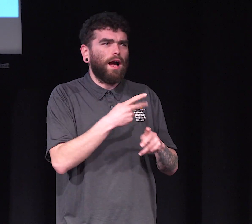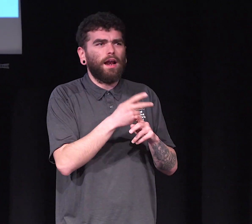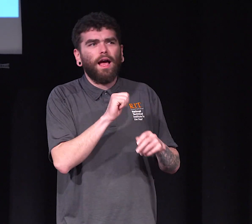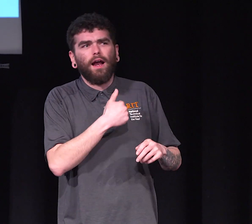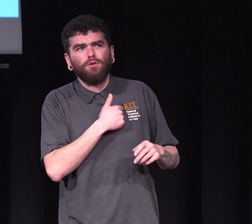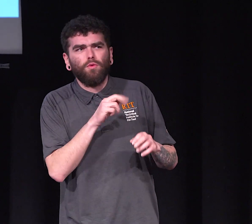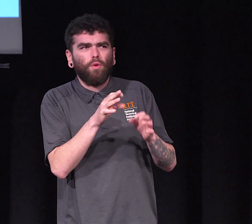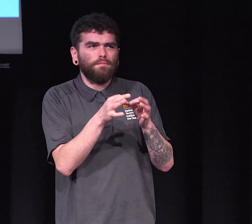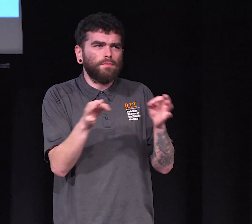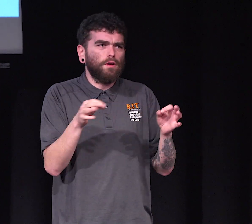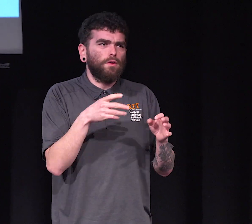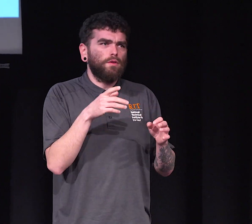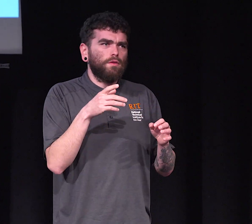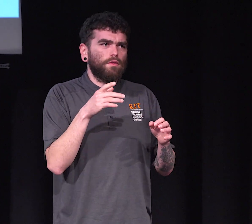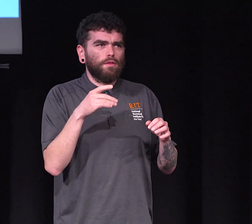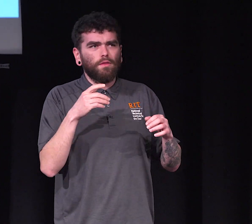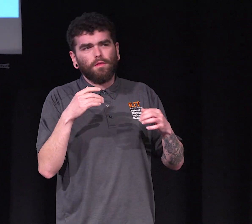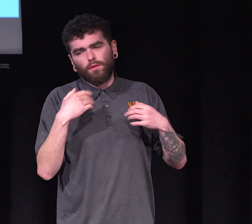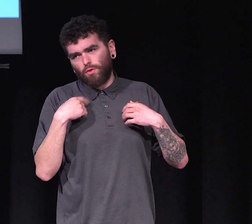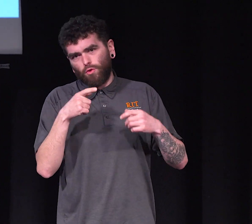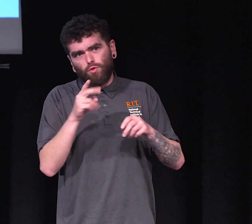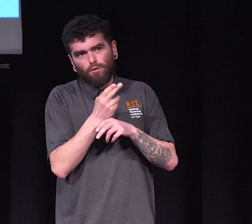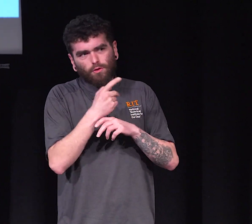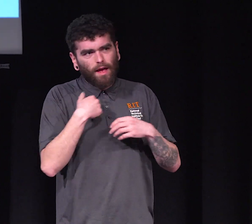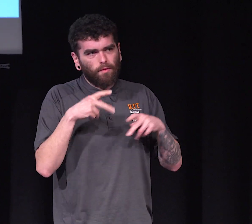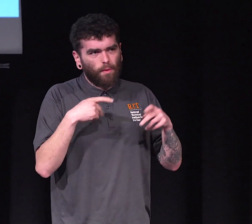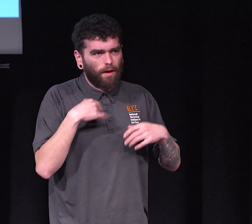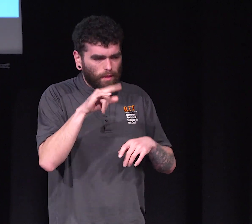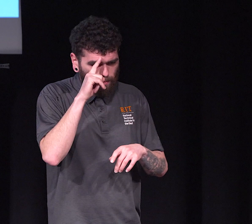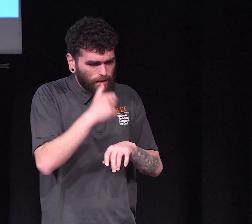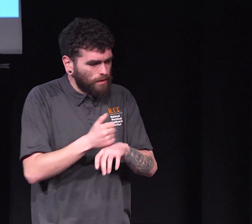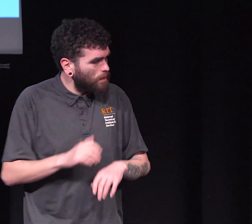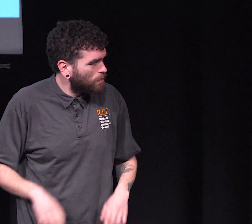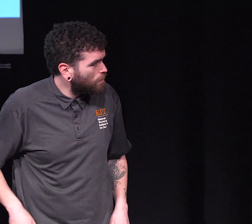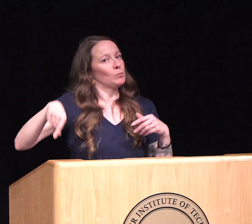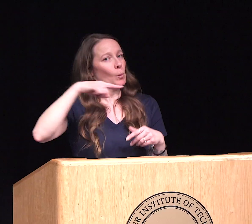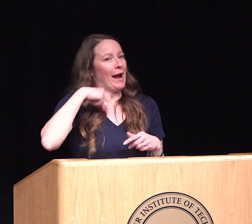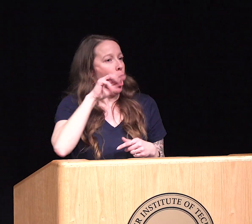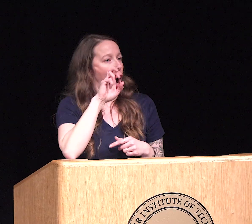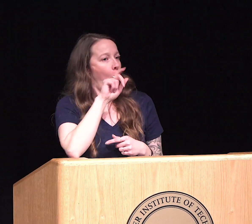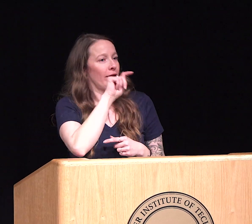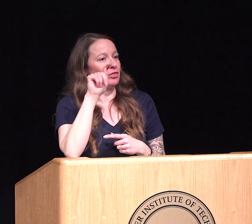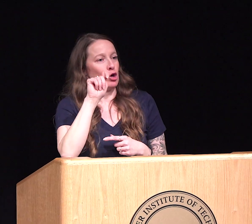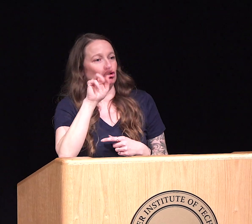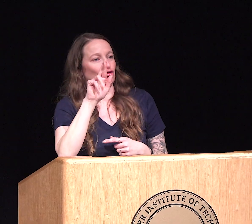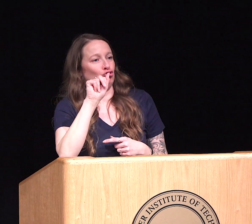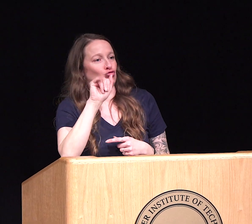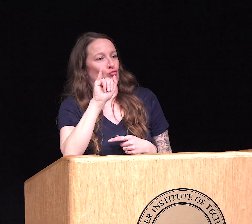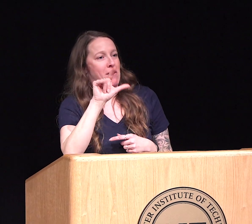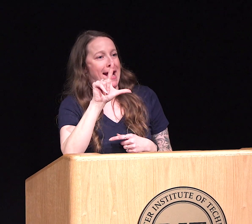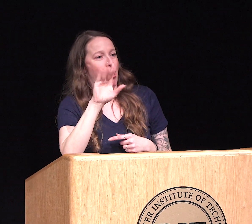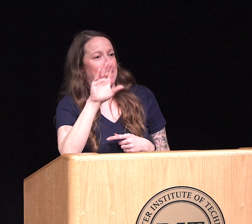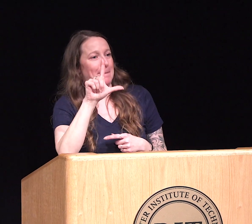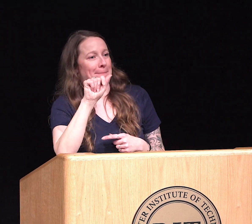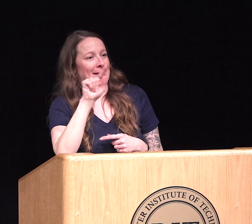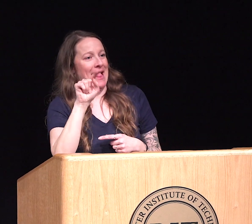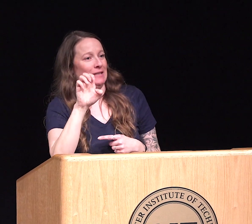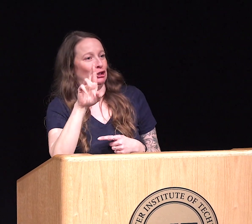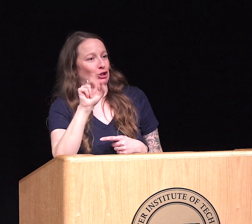getting ready to keep doing that type of work. So, how do you develop that mindset and how did you keep doing it? Well, someone a long time ago told me